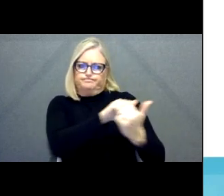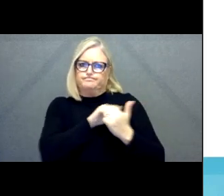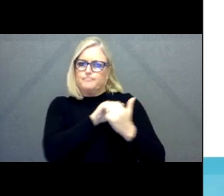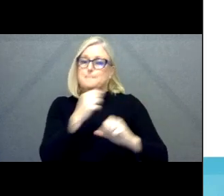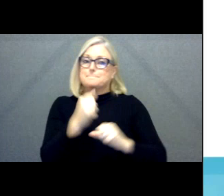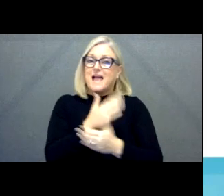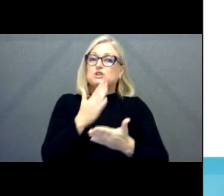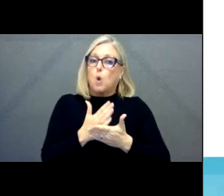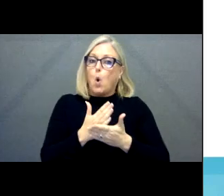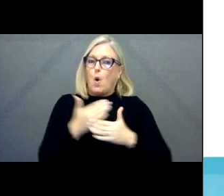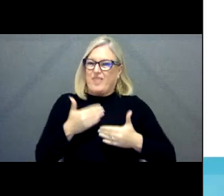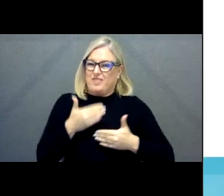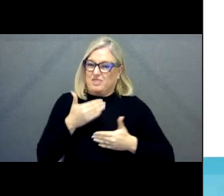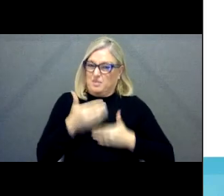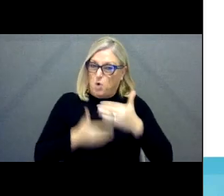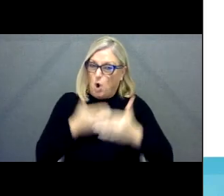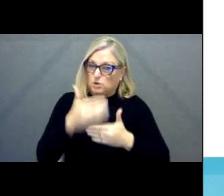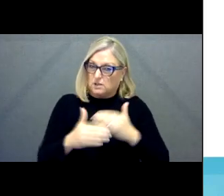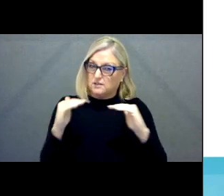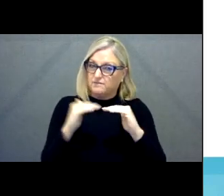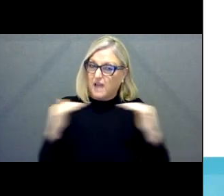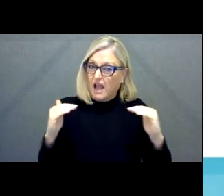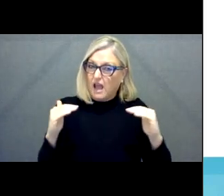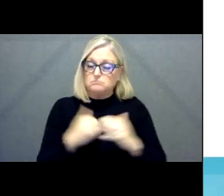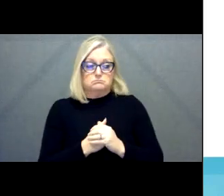participants to adapt to their new routines because the more help the better is usually